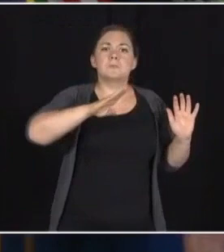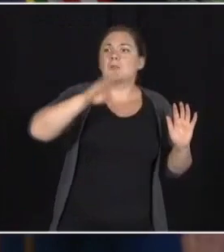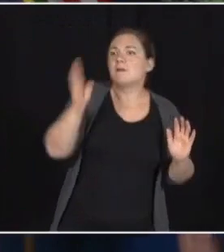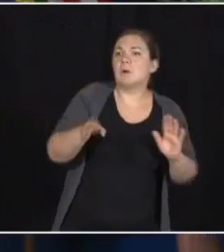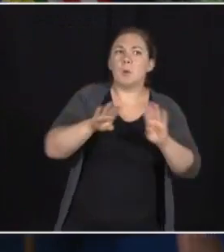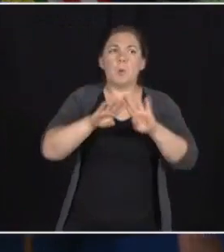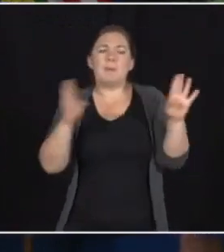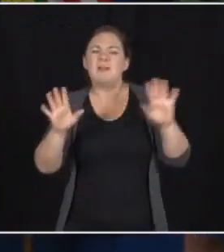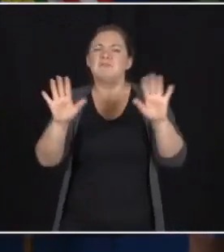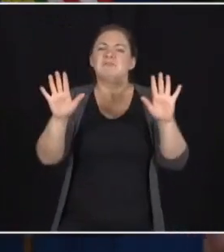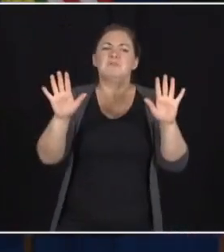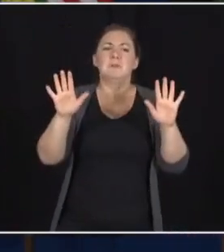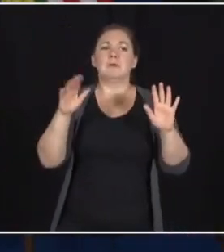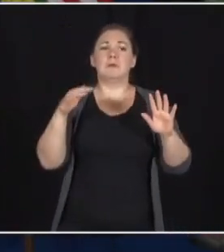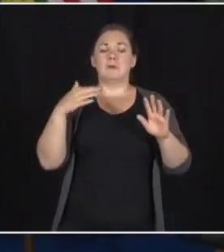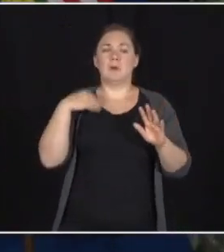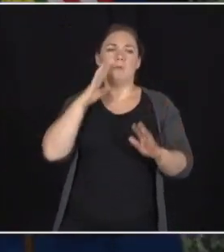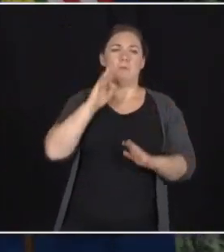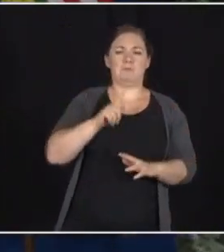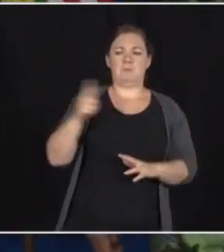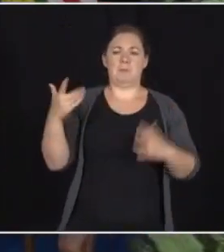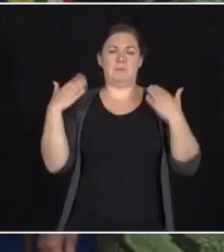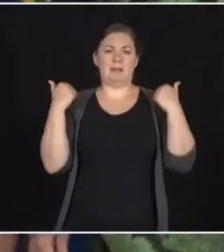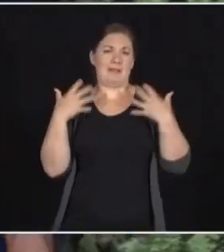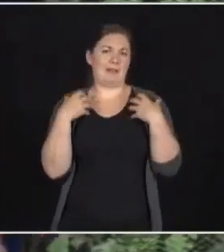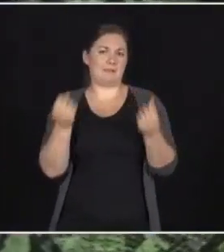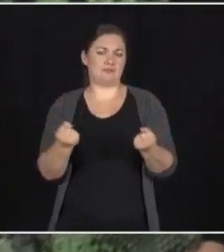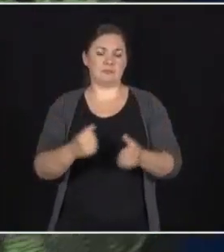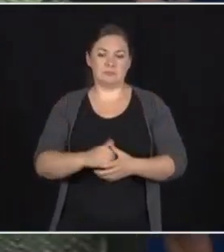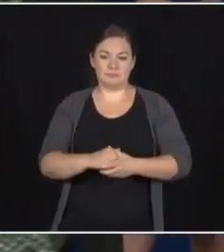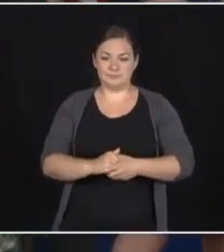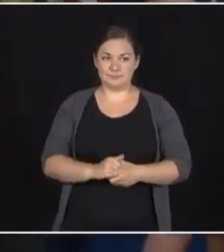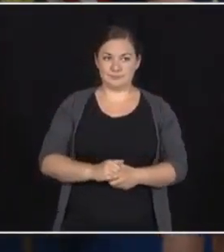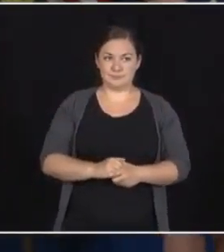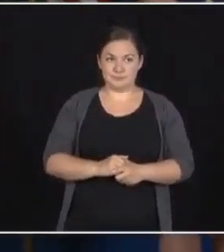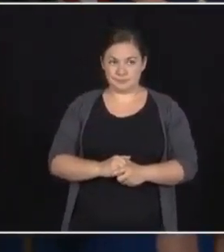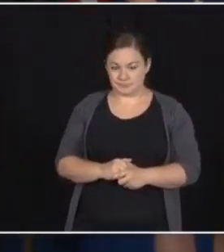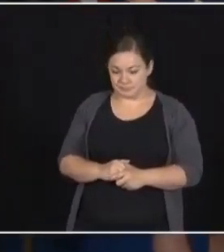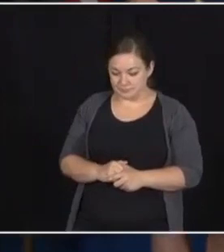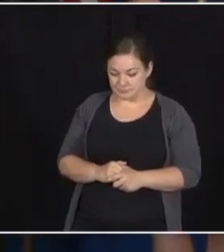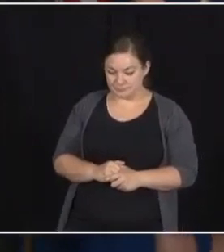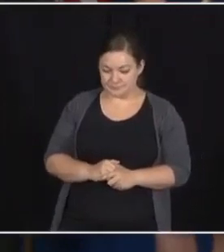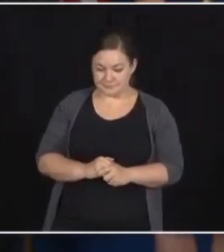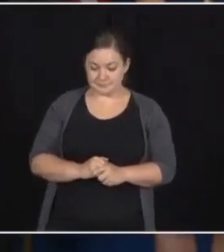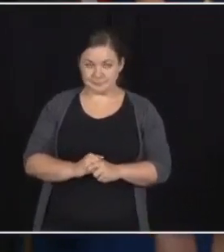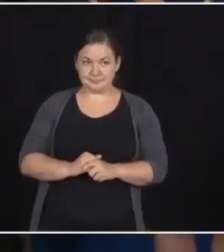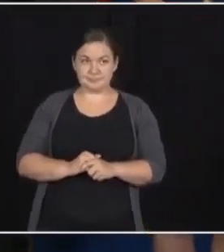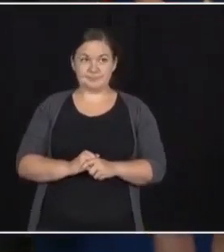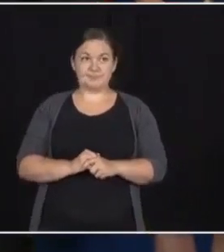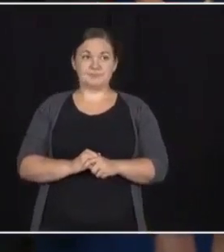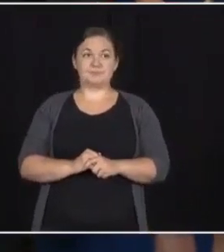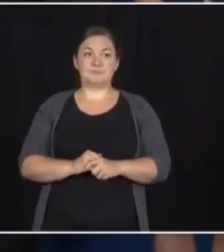I don't think it's going to preclude restaurants from opening up. But that may passed over to the Minister of Health. Thank you.